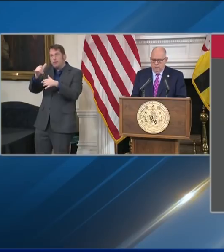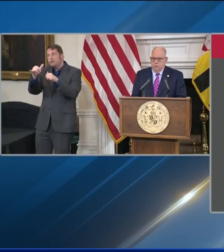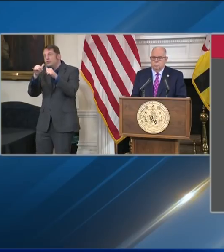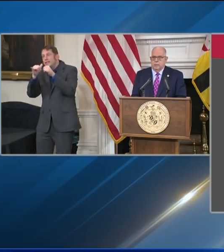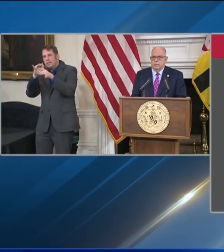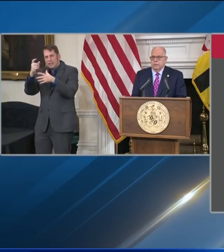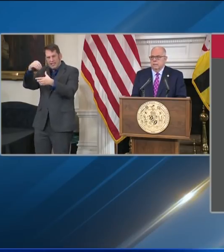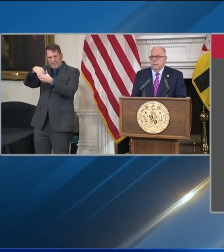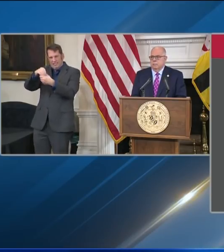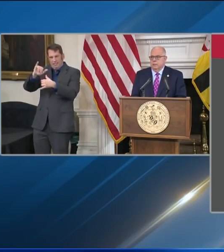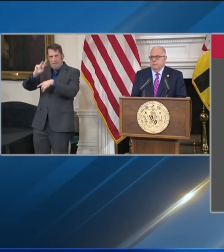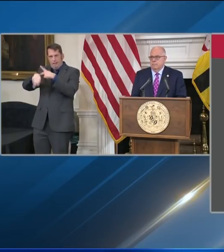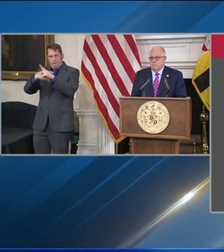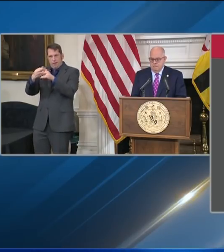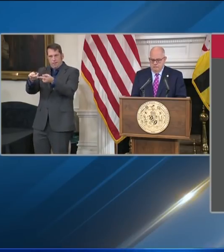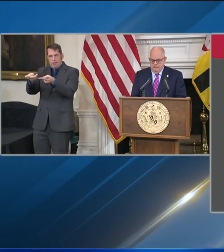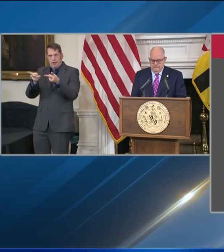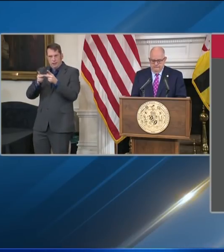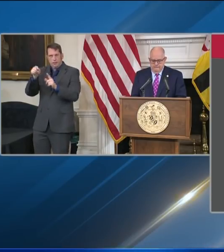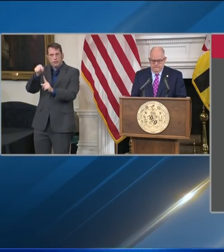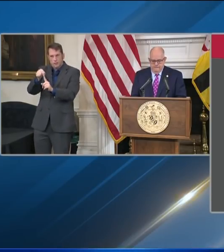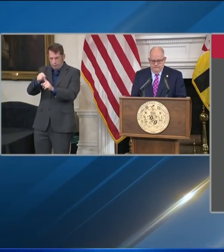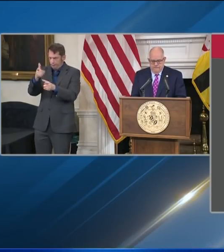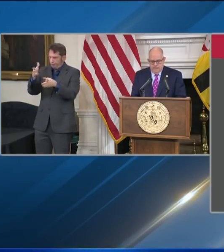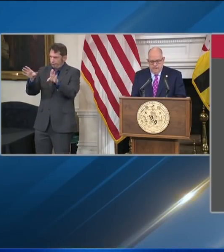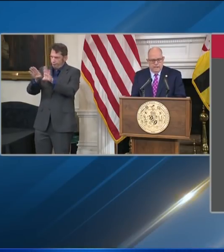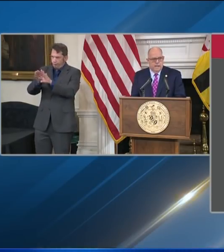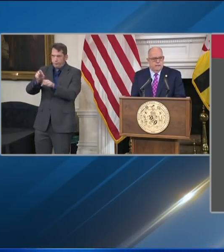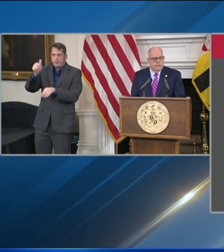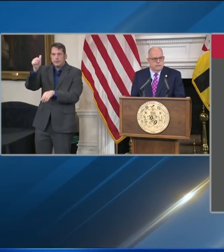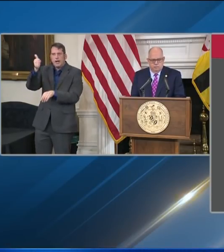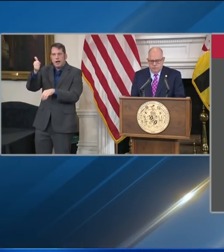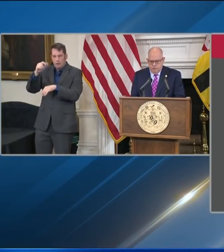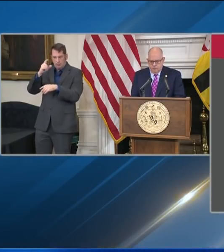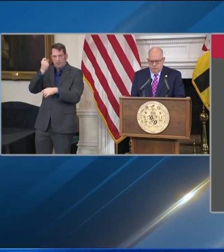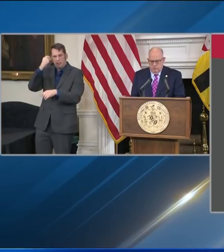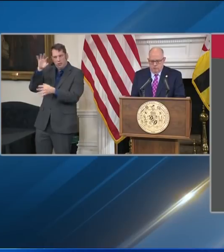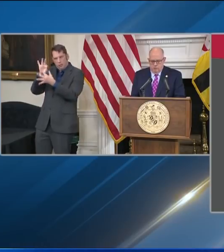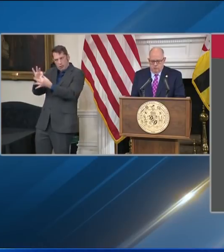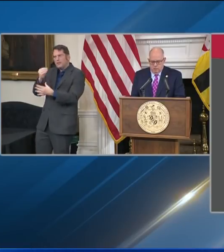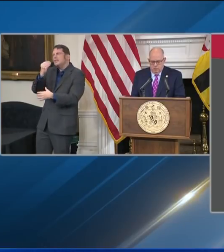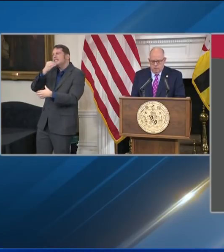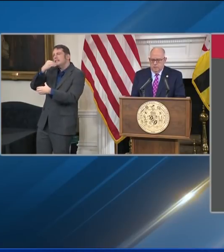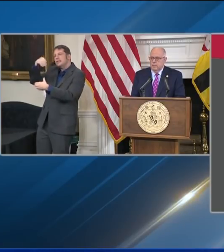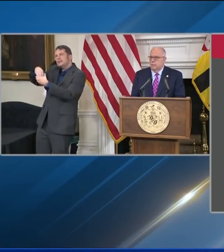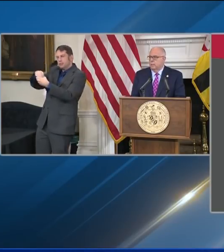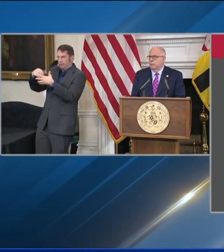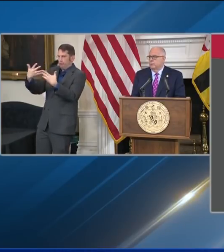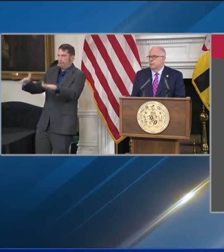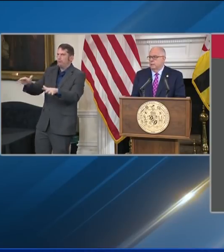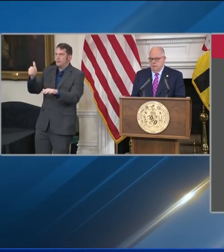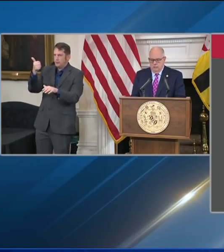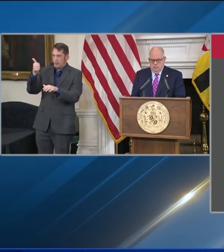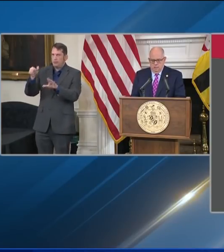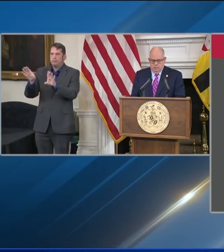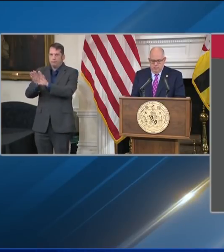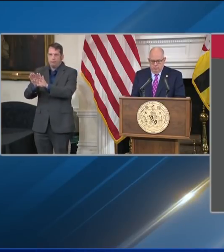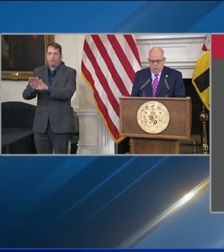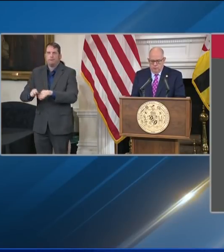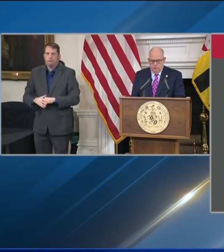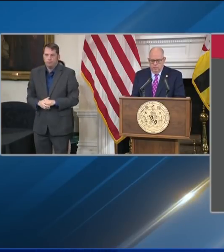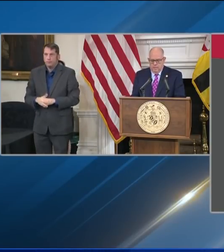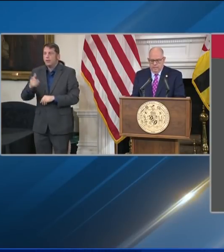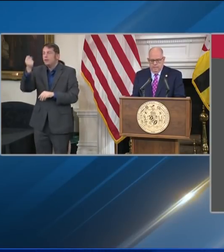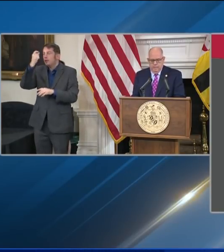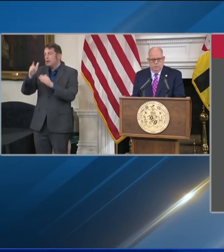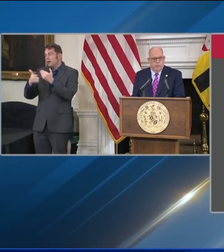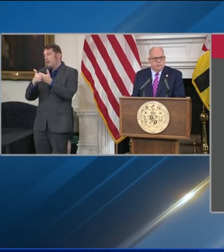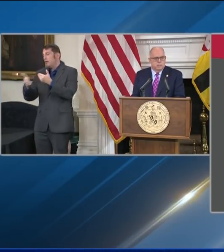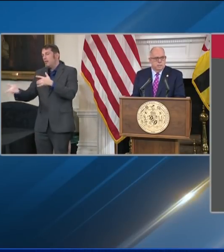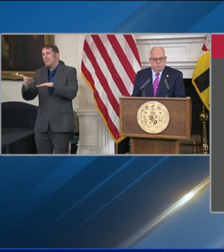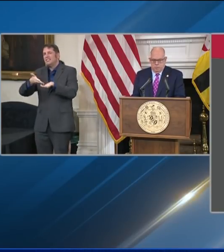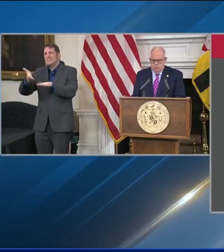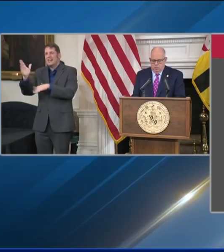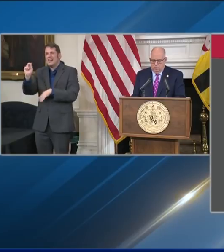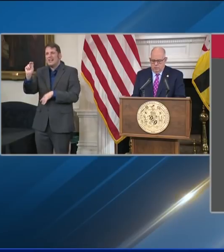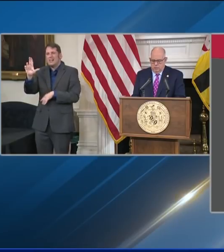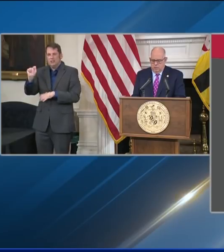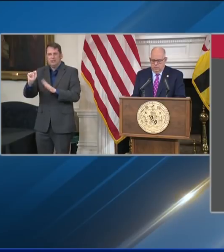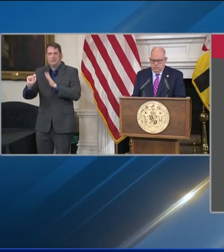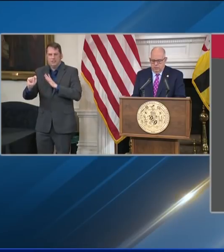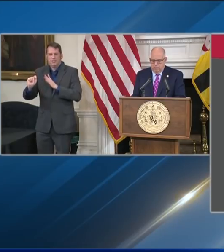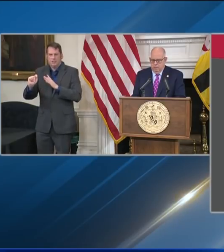ESTABLISHMENTS WHERE FOOD AND ALCOHOL ARE SERVED WILL BE REQUIRED TO CLOSE BY 10 O’CLOCK P.M. TAKEOUT AND DELIVERY SERVICES ARE ENCOURAGED TO CONTINUE.